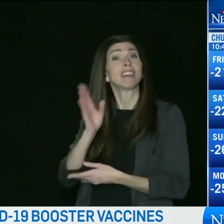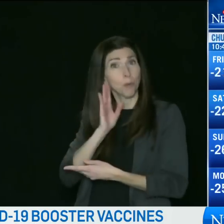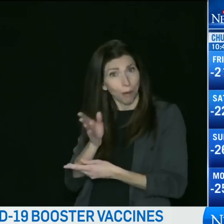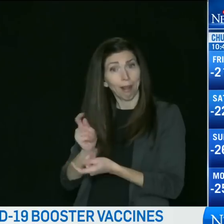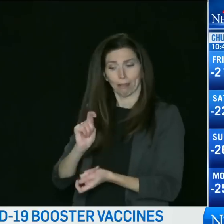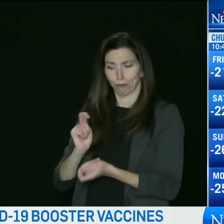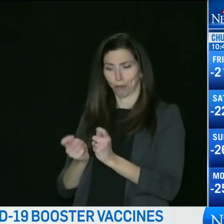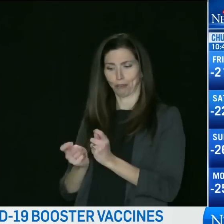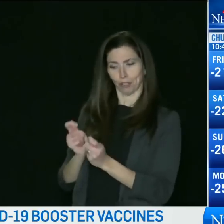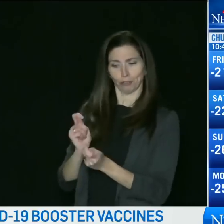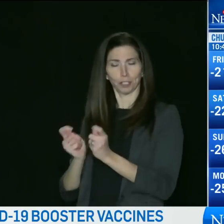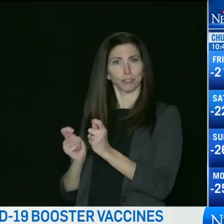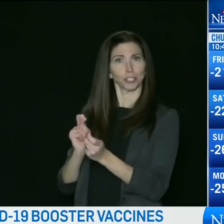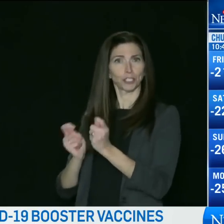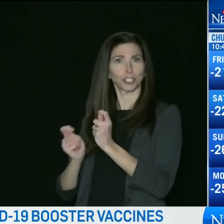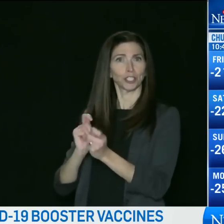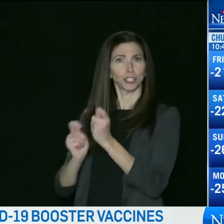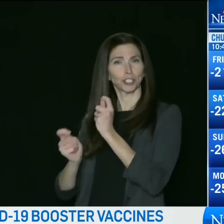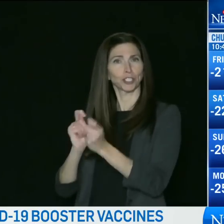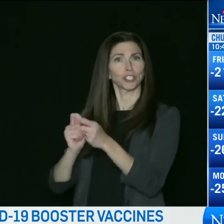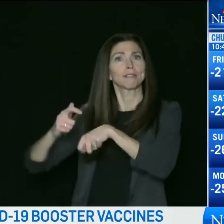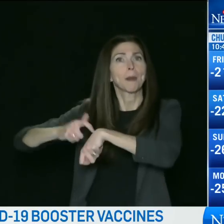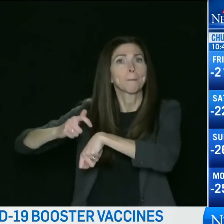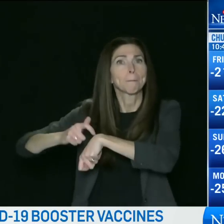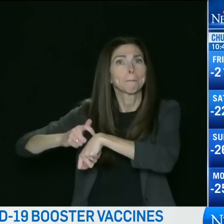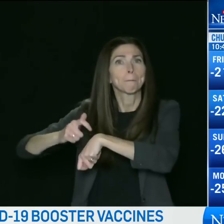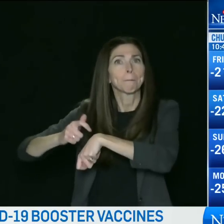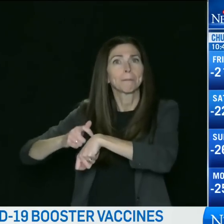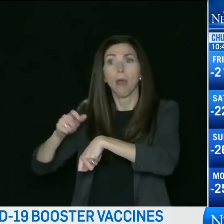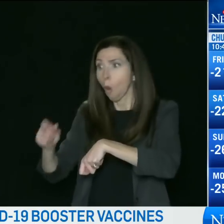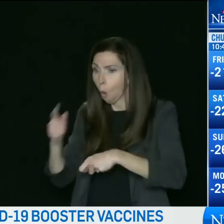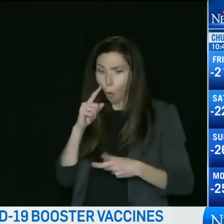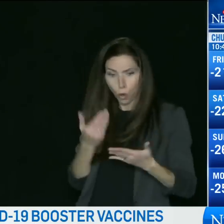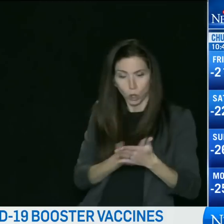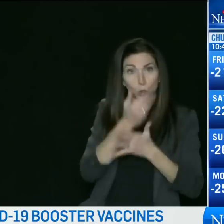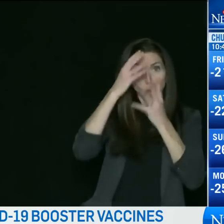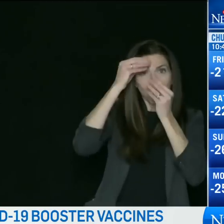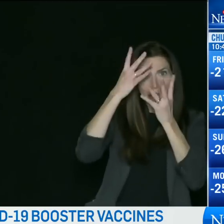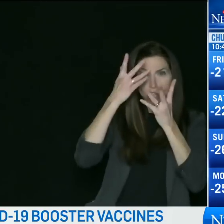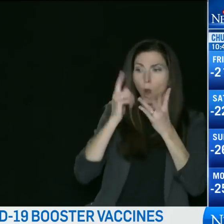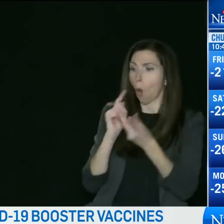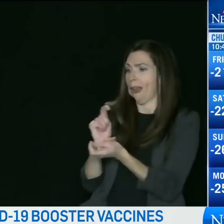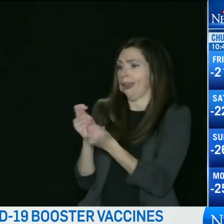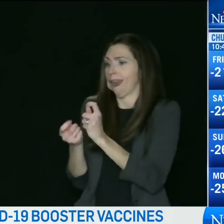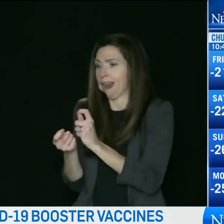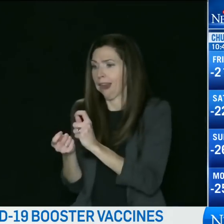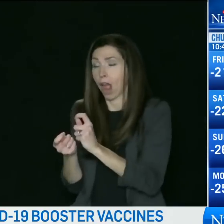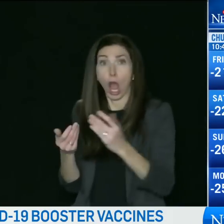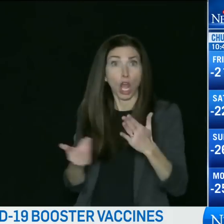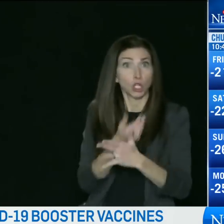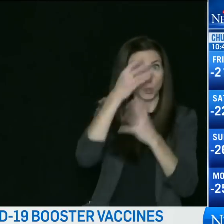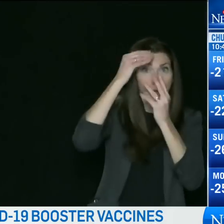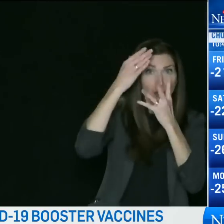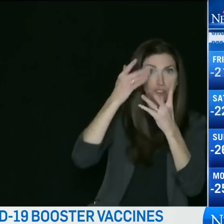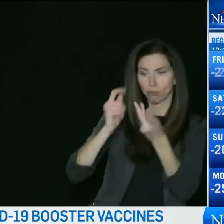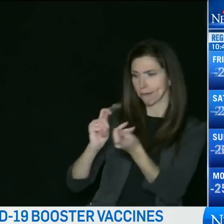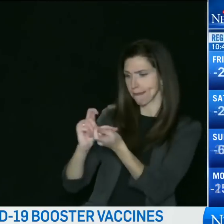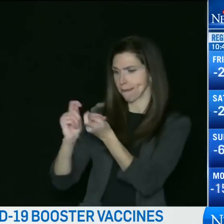ACKNOWLEDGING THAT THIS IS AN EVOLVING STORY AND IT SOMETIMES TAKES YEARS TO DISENTANGLE THE